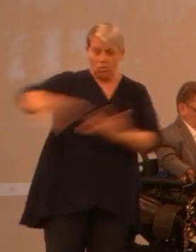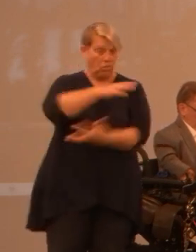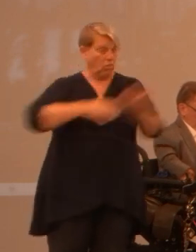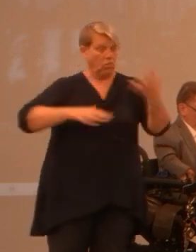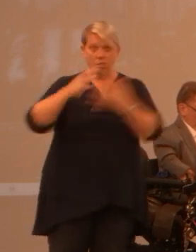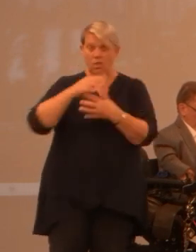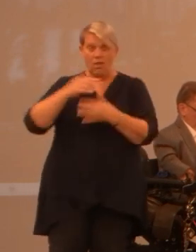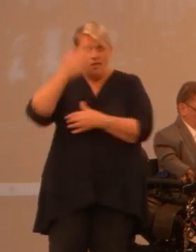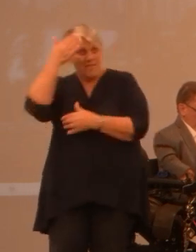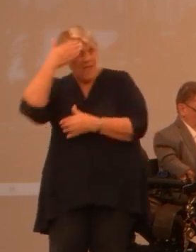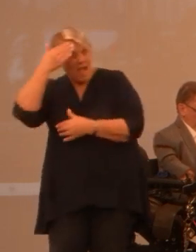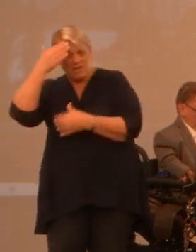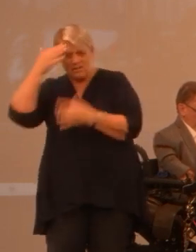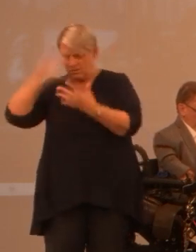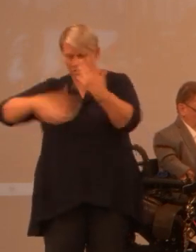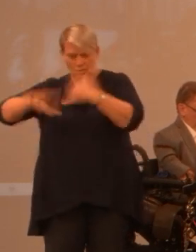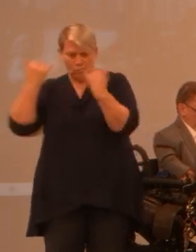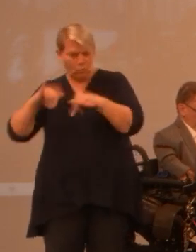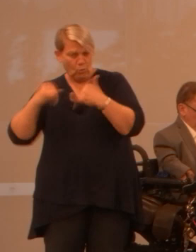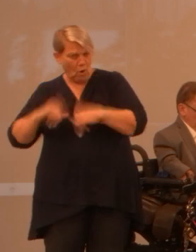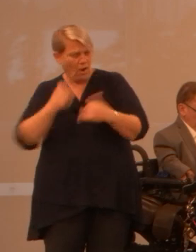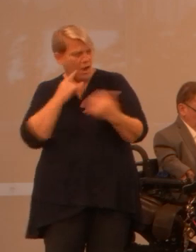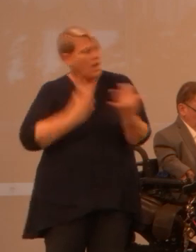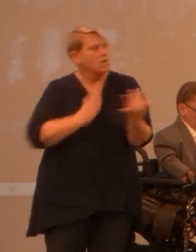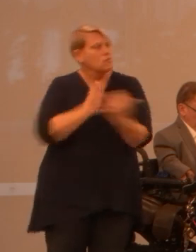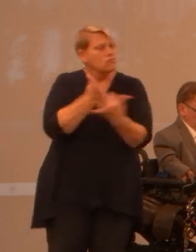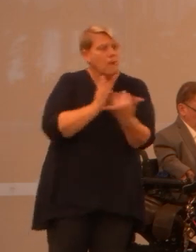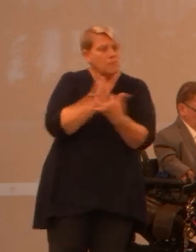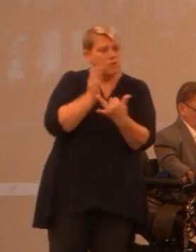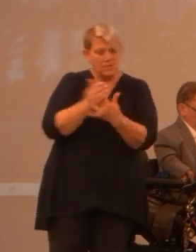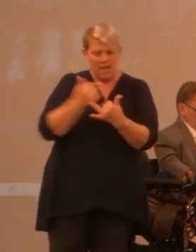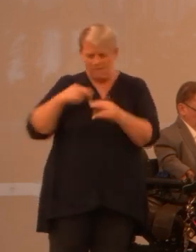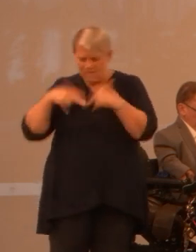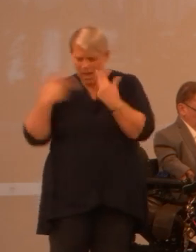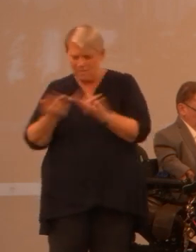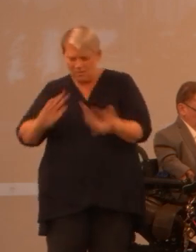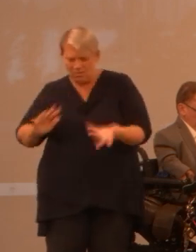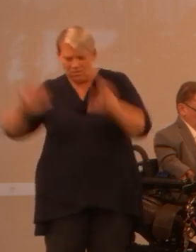governing system, we had disruptions to our families, we had disruptions to our